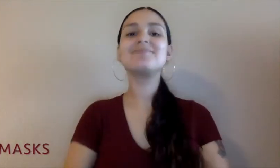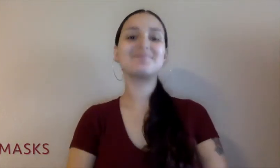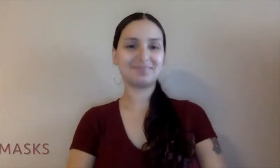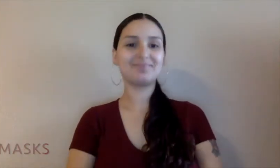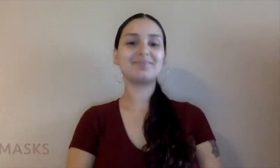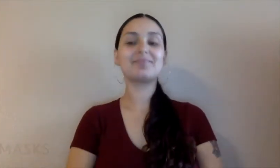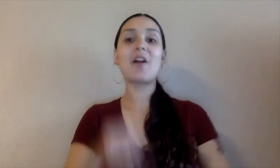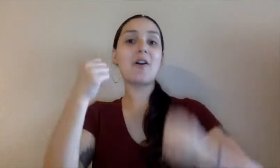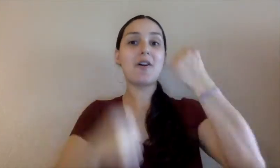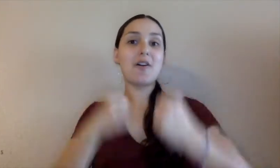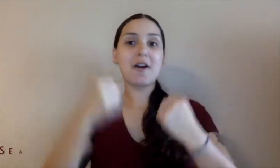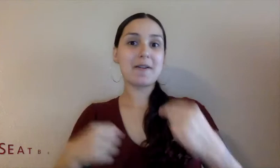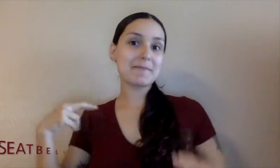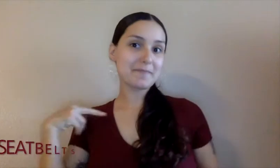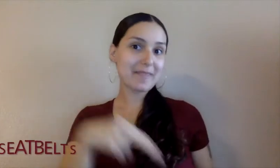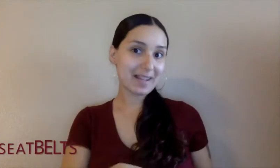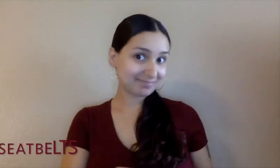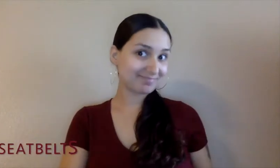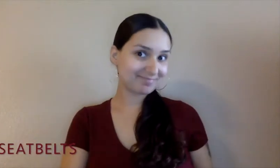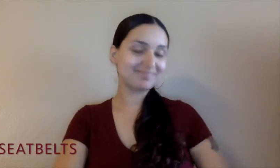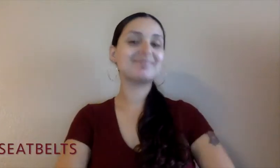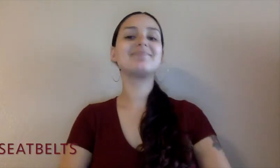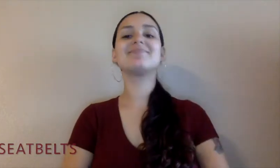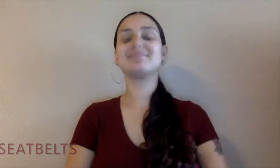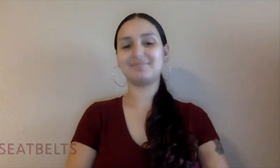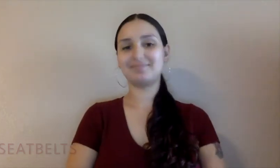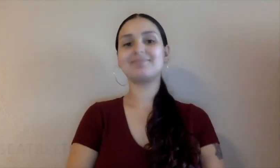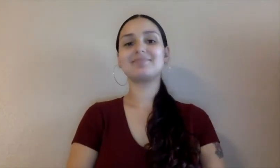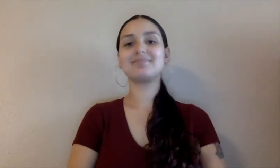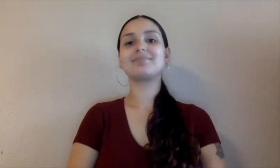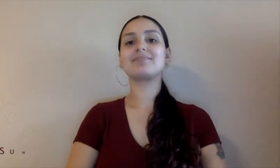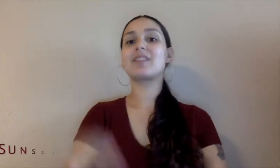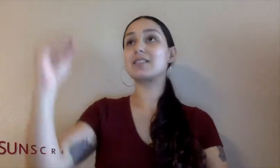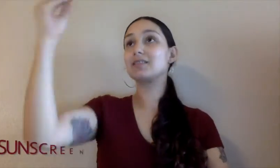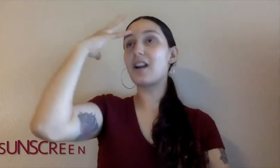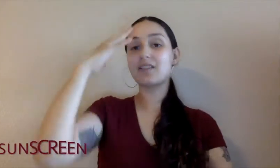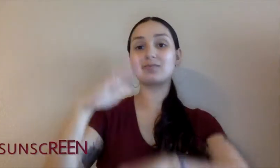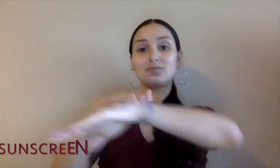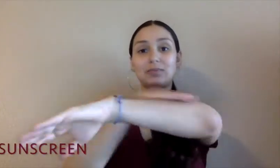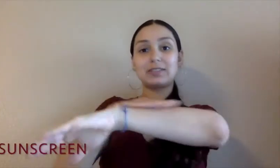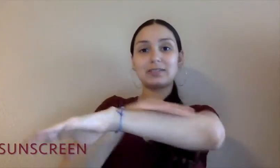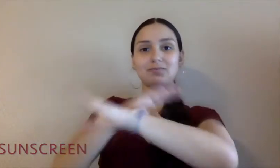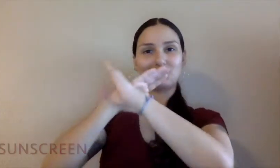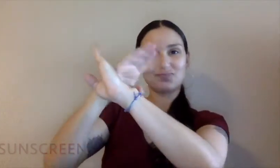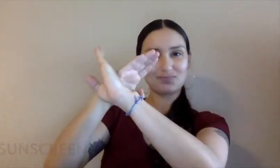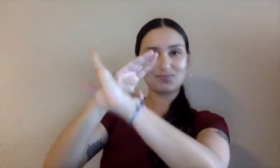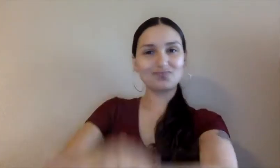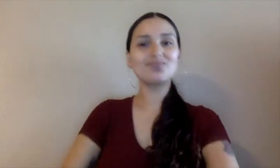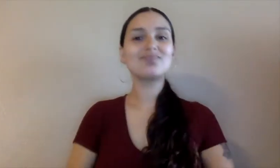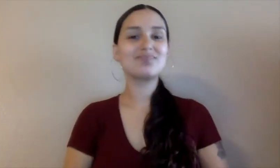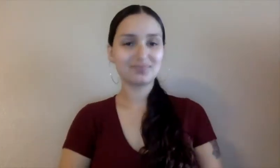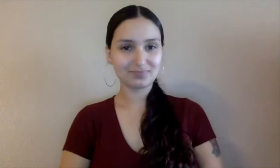Seatbelts. Sunscreen.